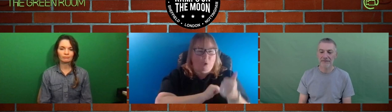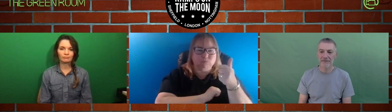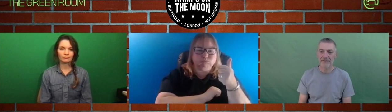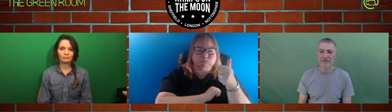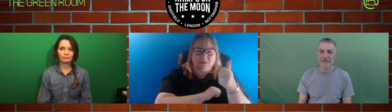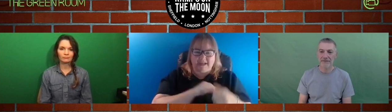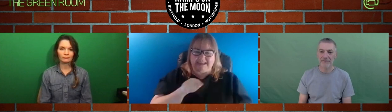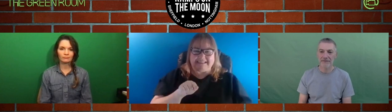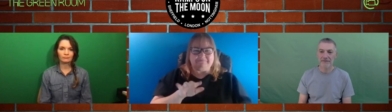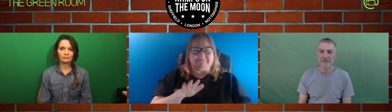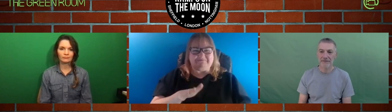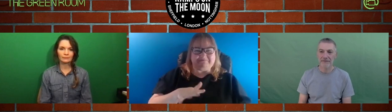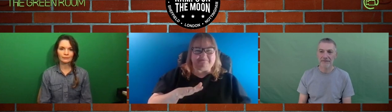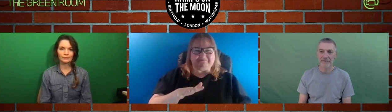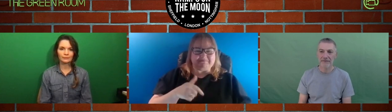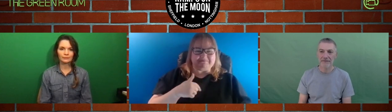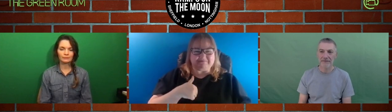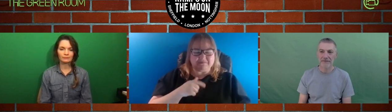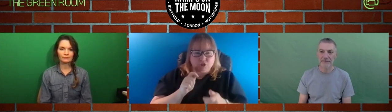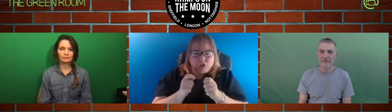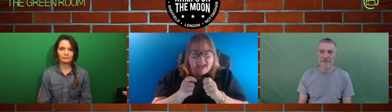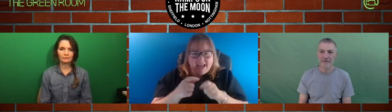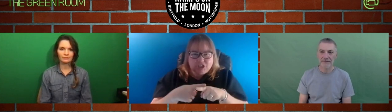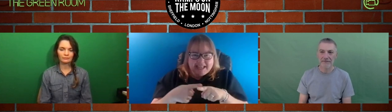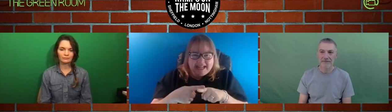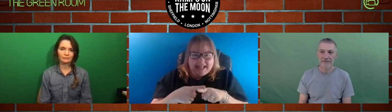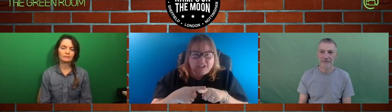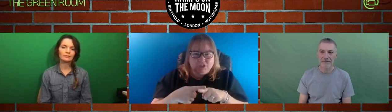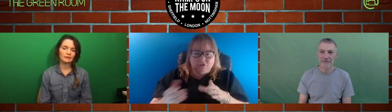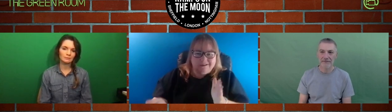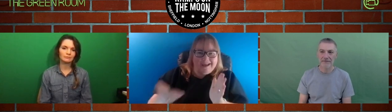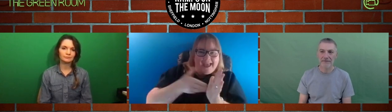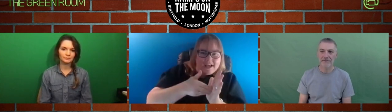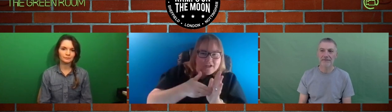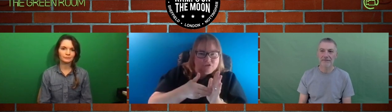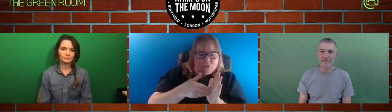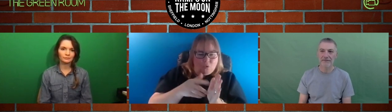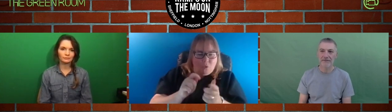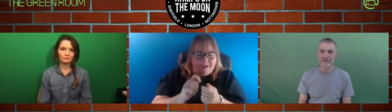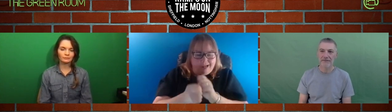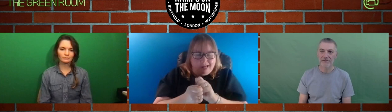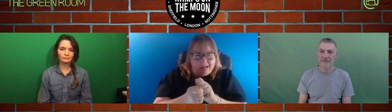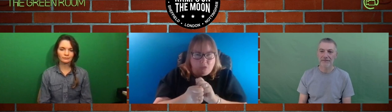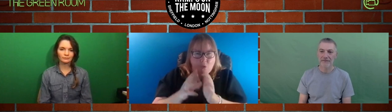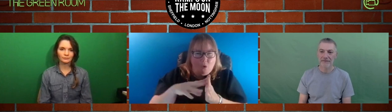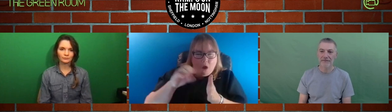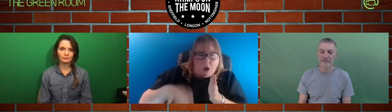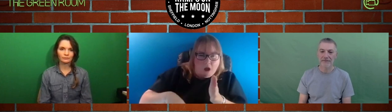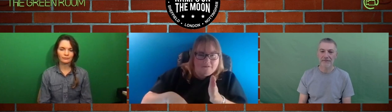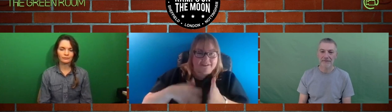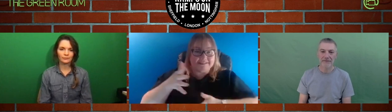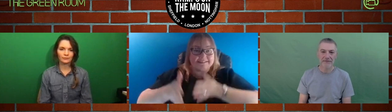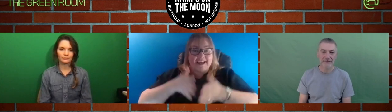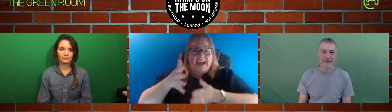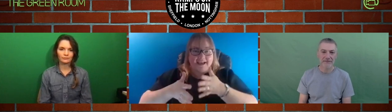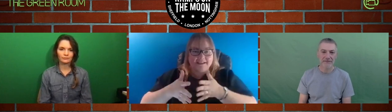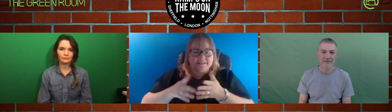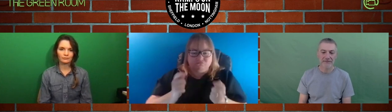added sign, sometimes we took words away, sometimes we change the wording. And I think that added so much to your characters that actually they had your